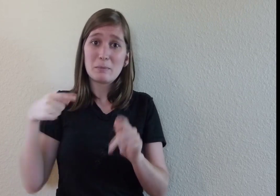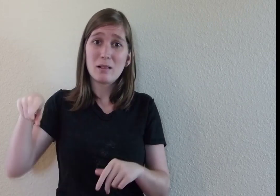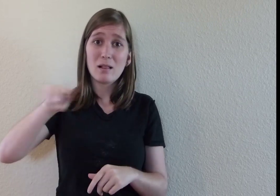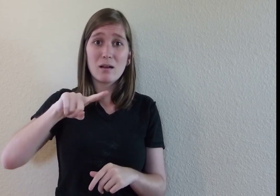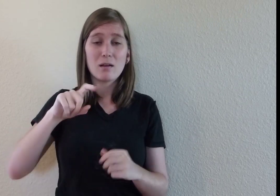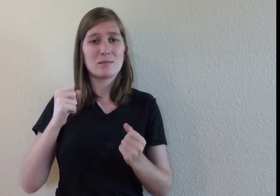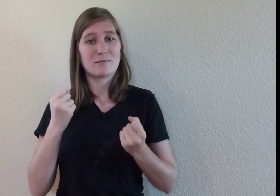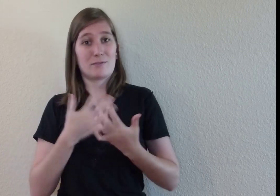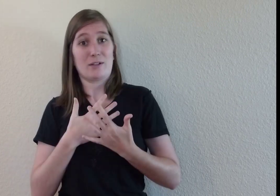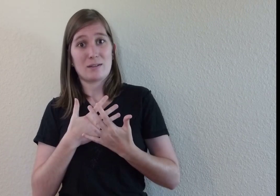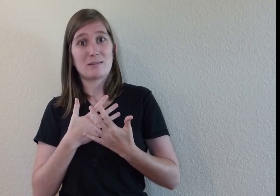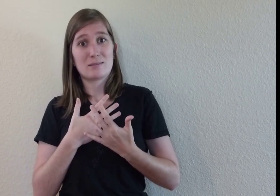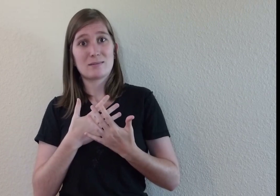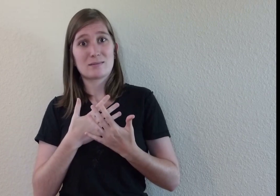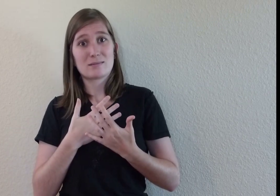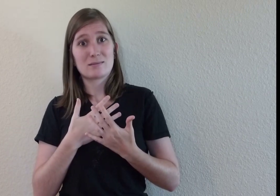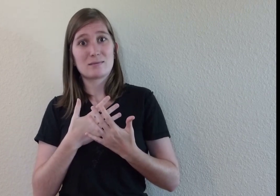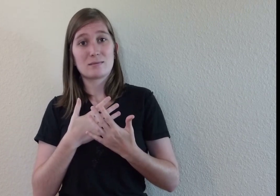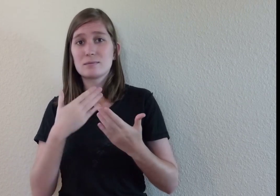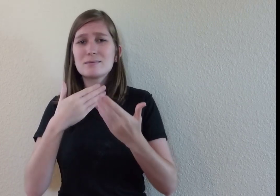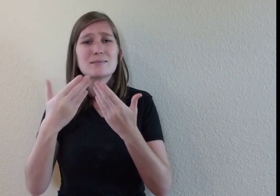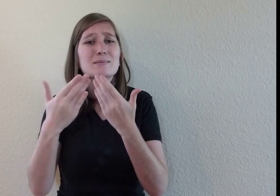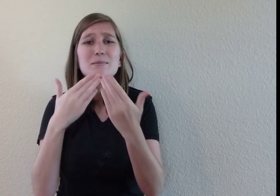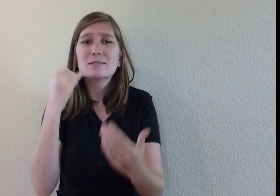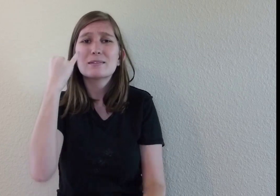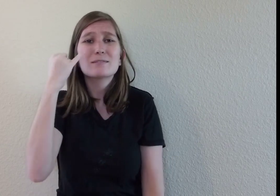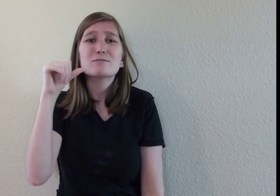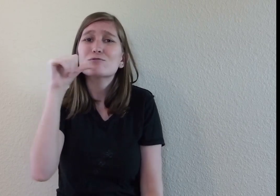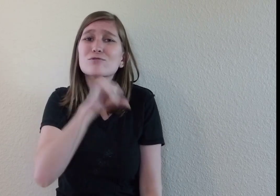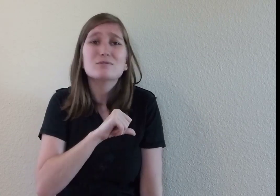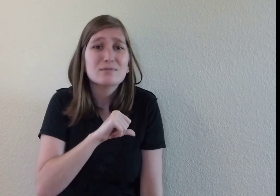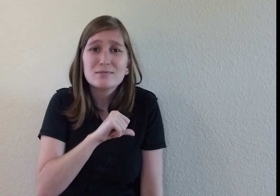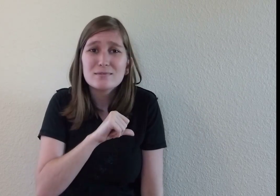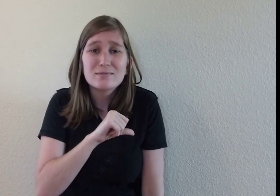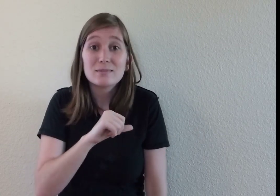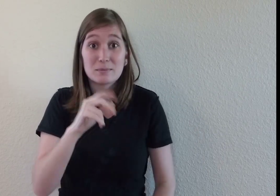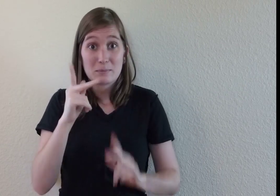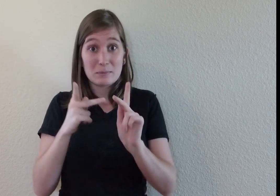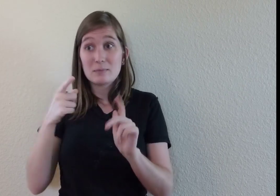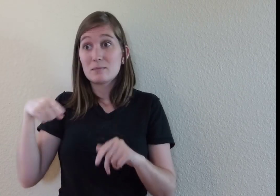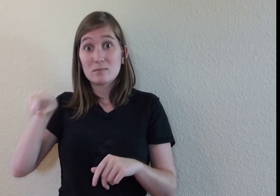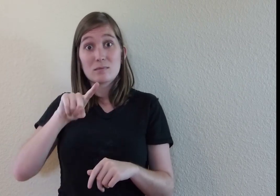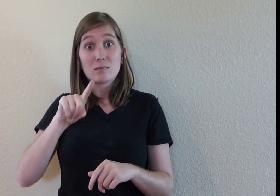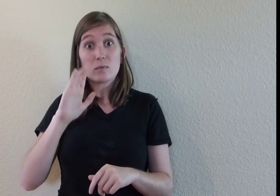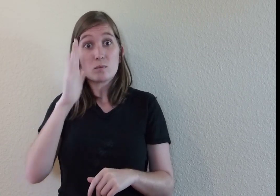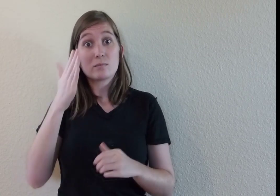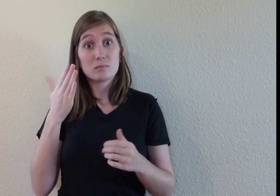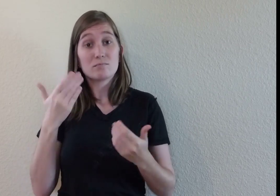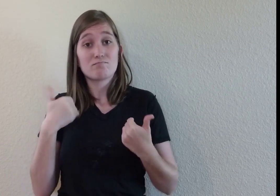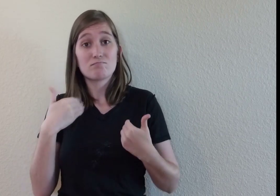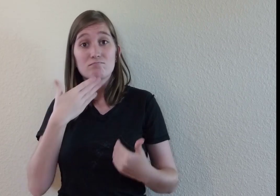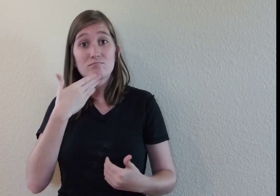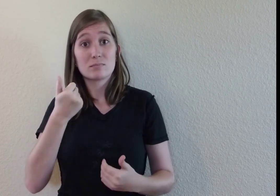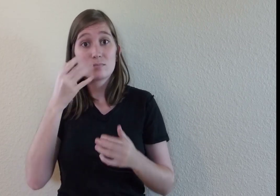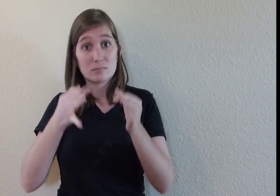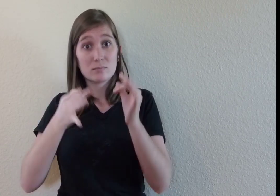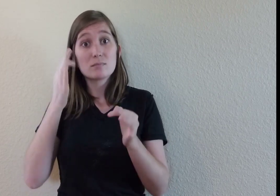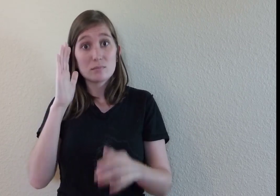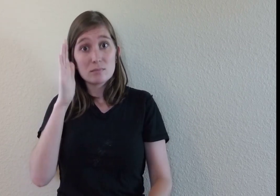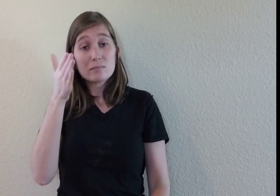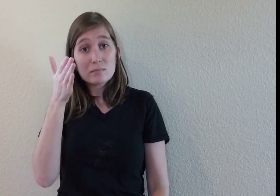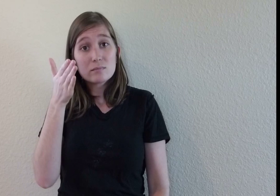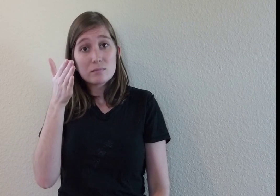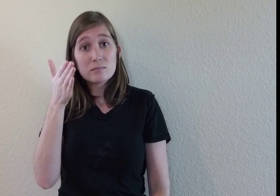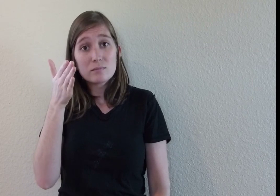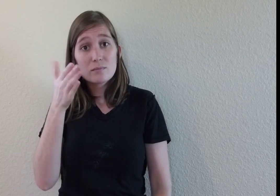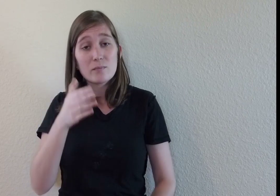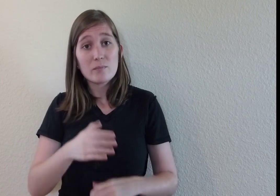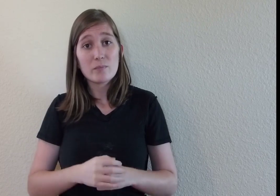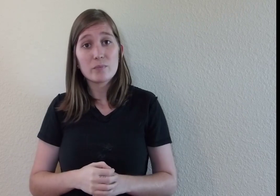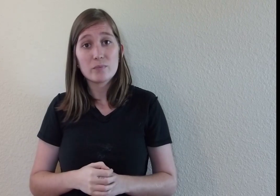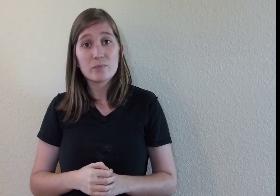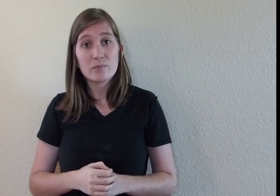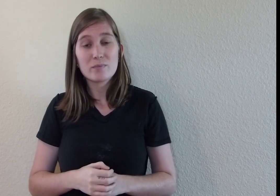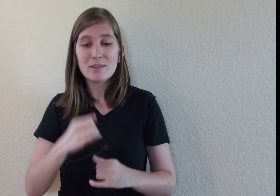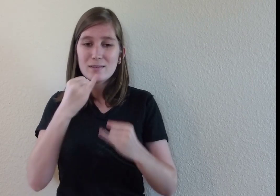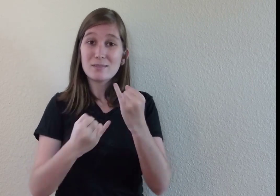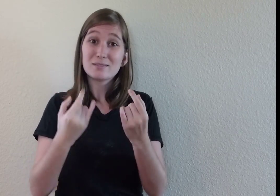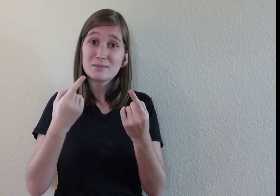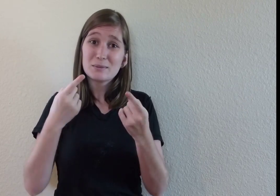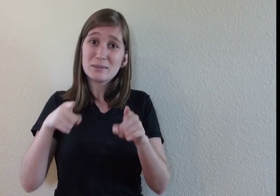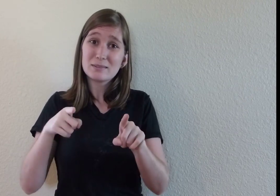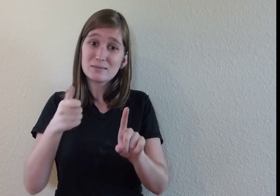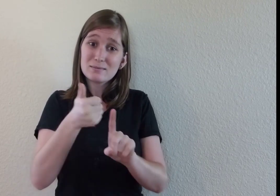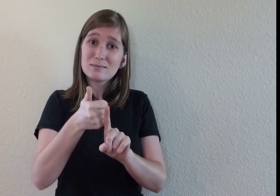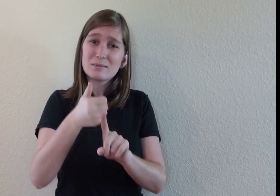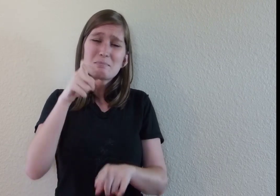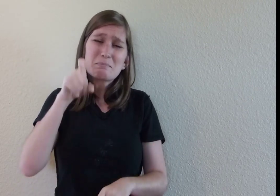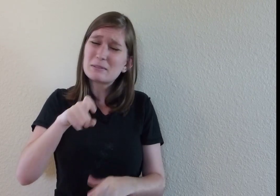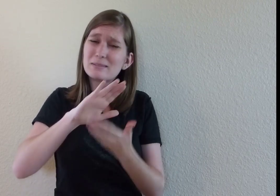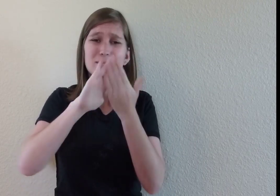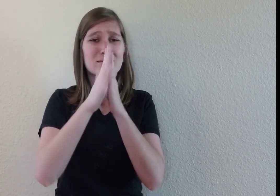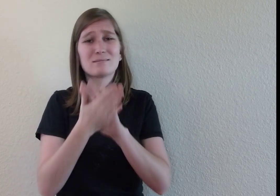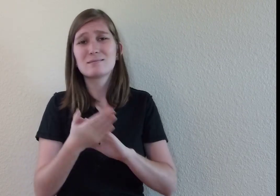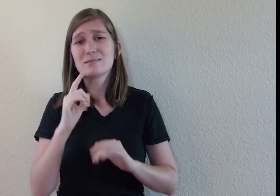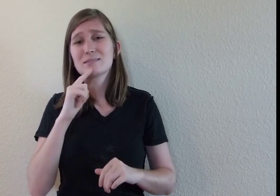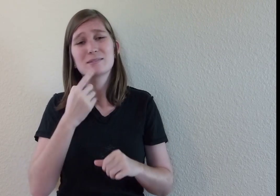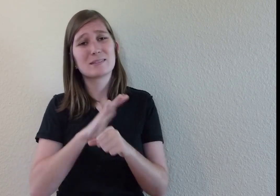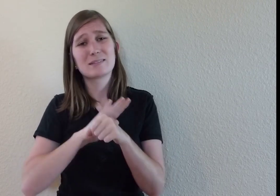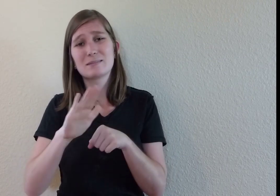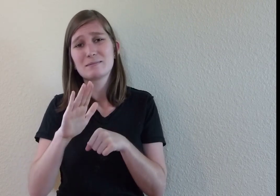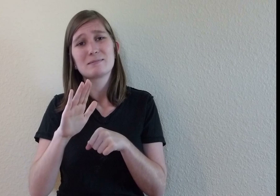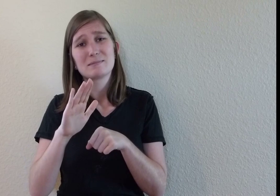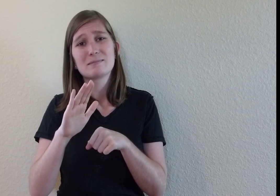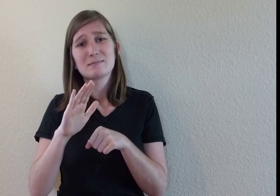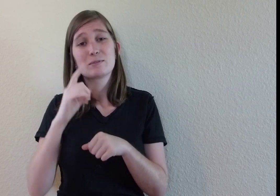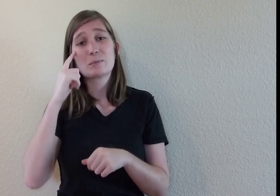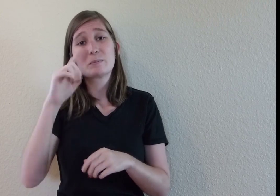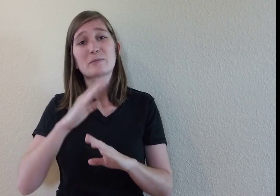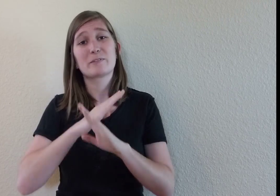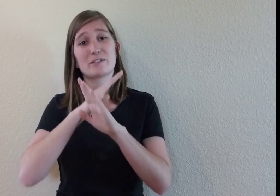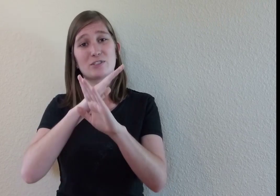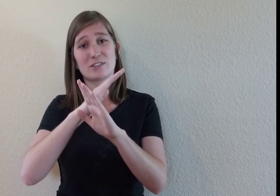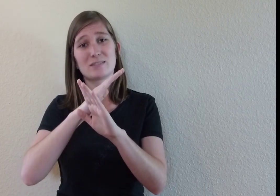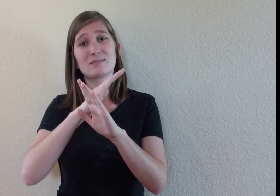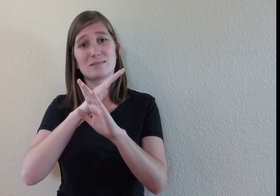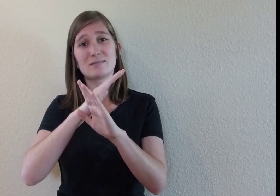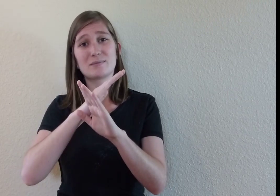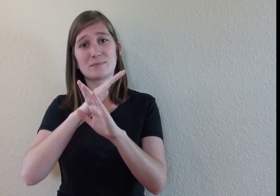people feel enough fear to exercise good judgement even if they are drunk, severe enough to be preventative.